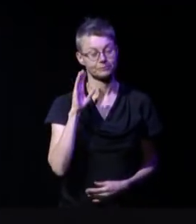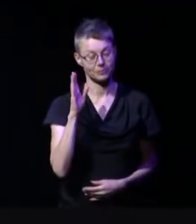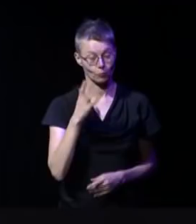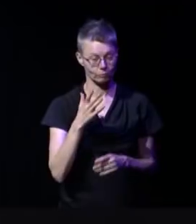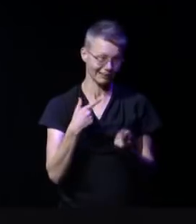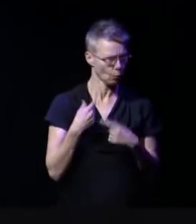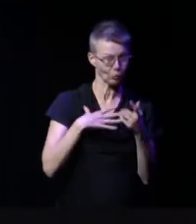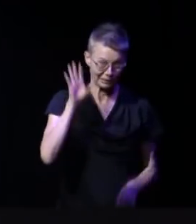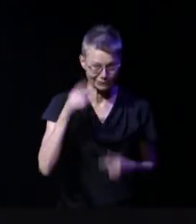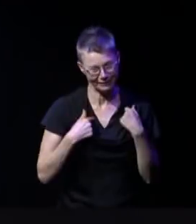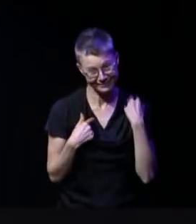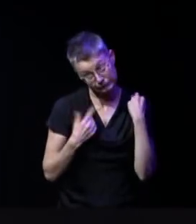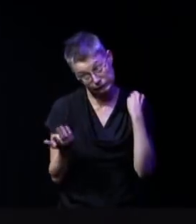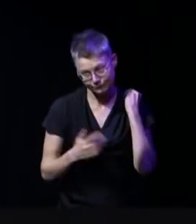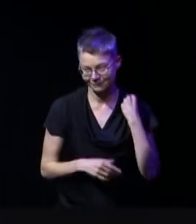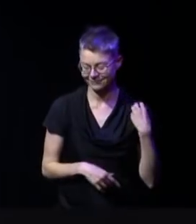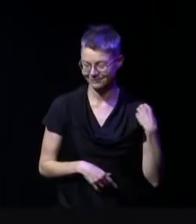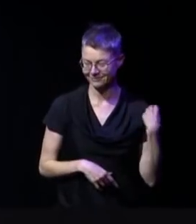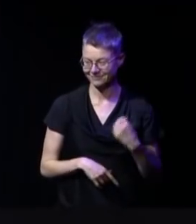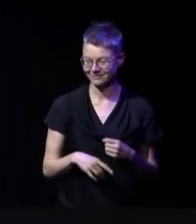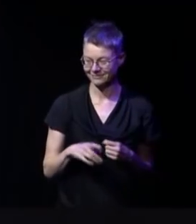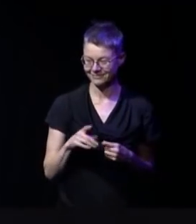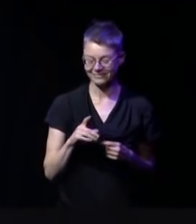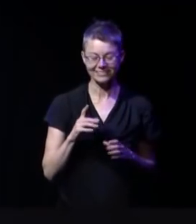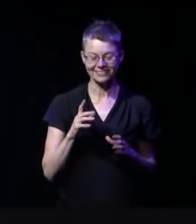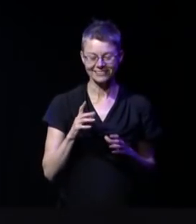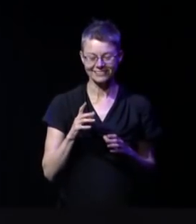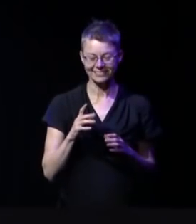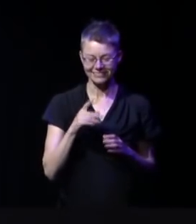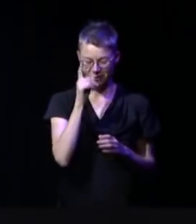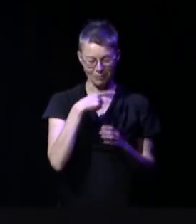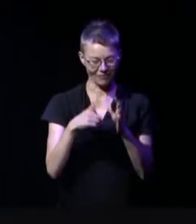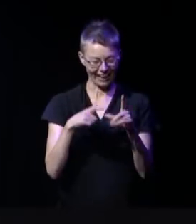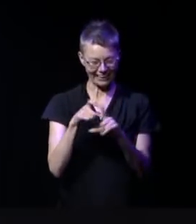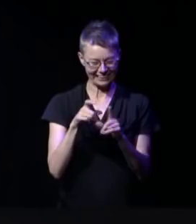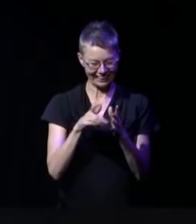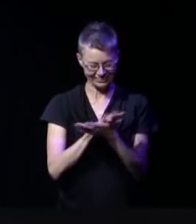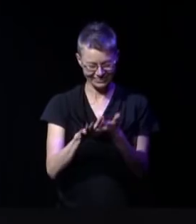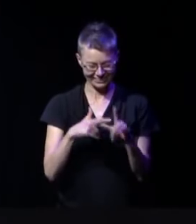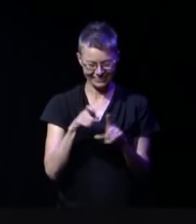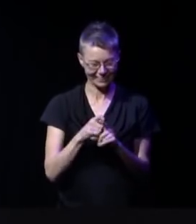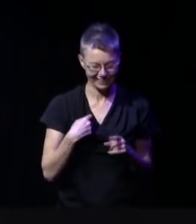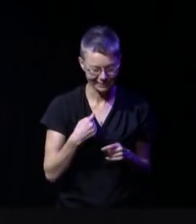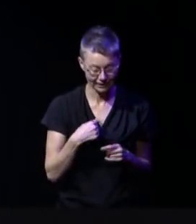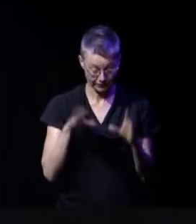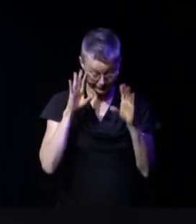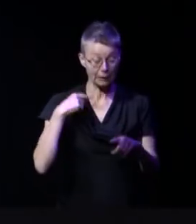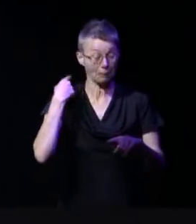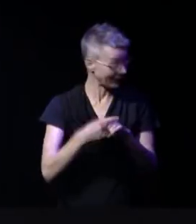if you can, this is not to distract you. This is the, for ADD people in the audience perhaps, but to listen, but also to try